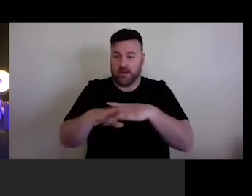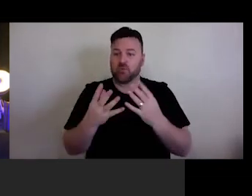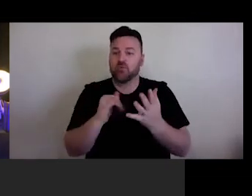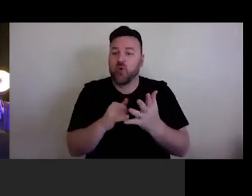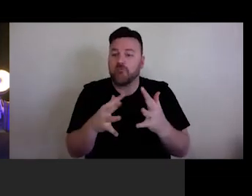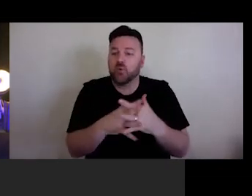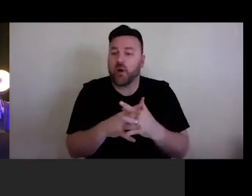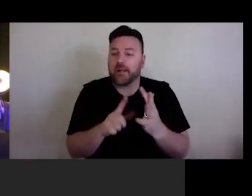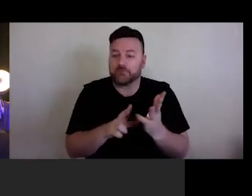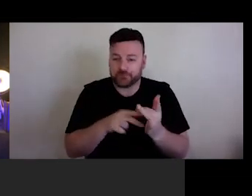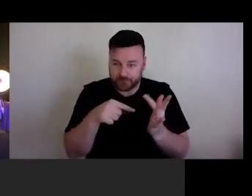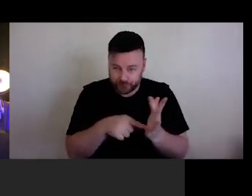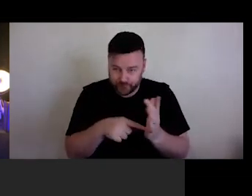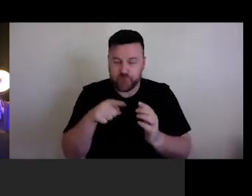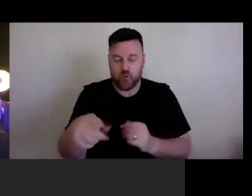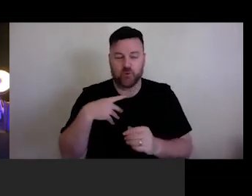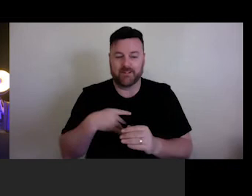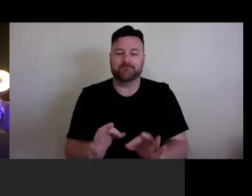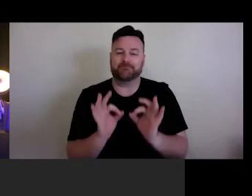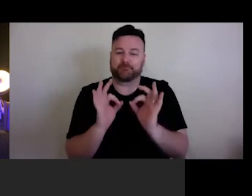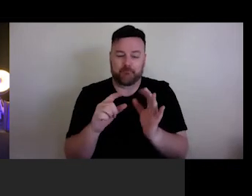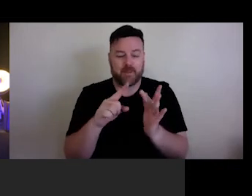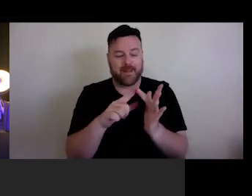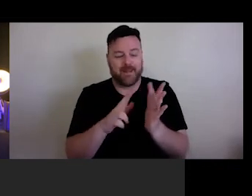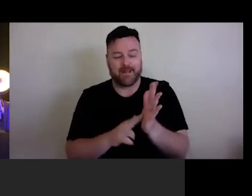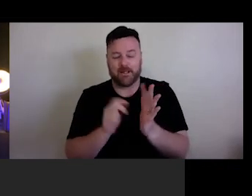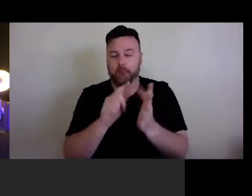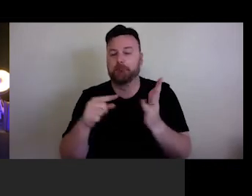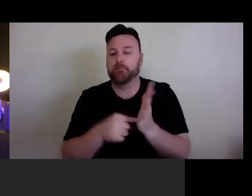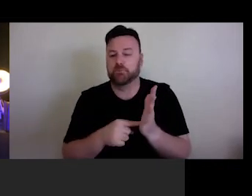need a dedicated input unit of some kind. We would recommend getting